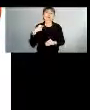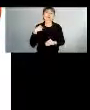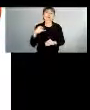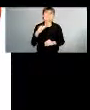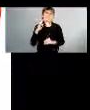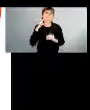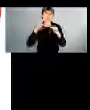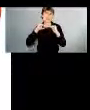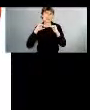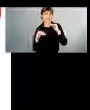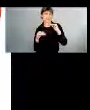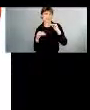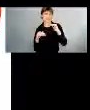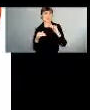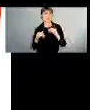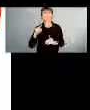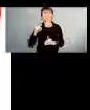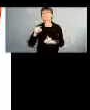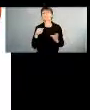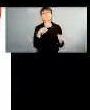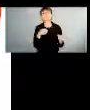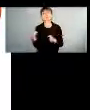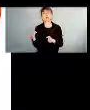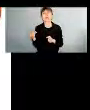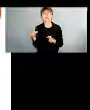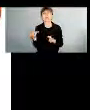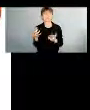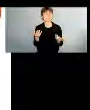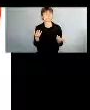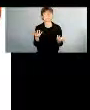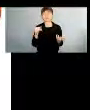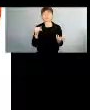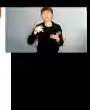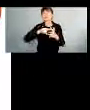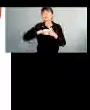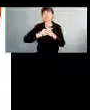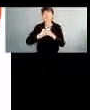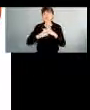Usually, your planning will not be as strong if you start at the maximum request amount